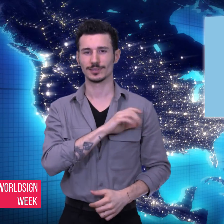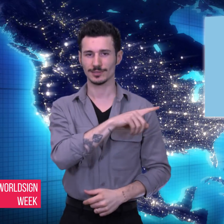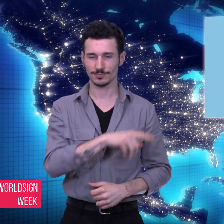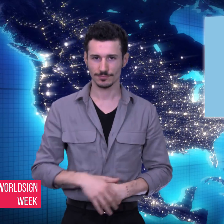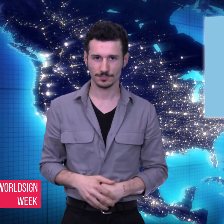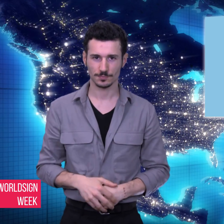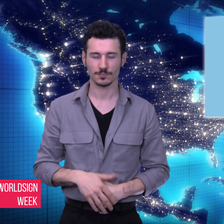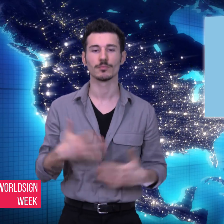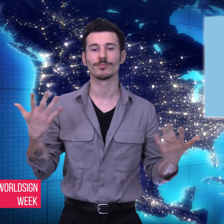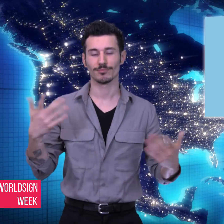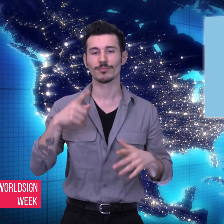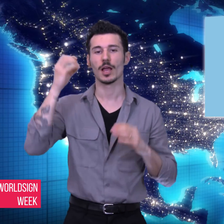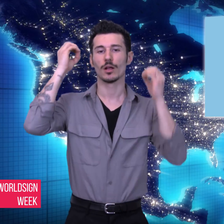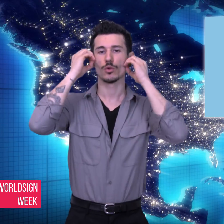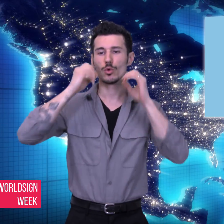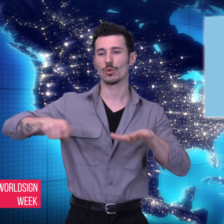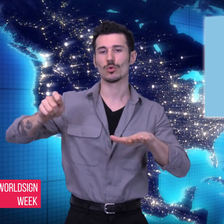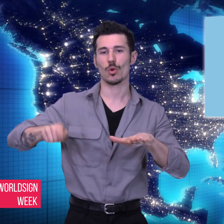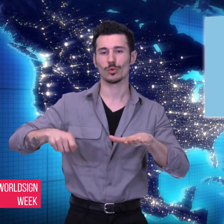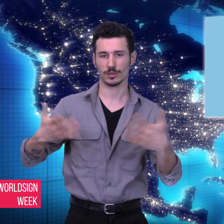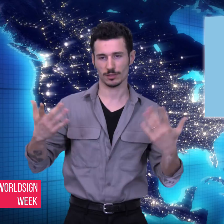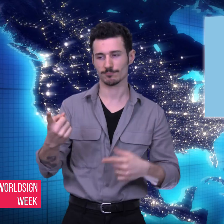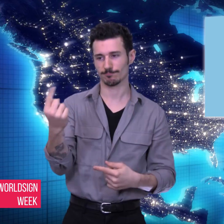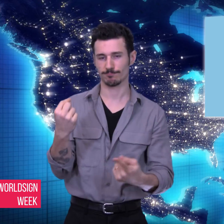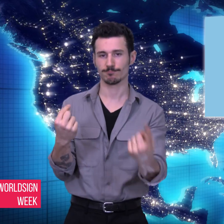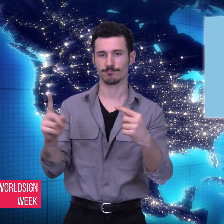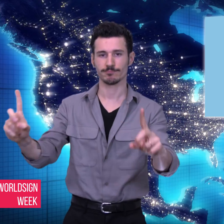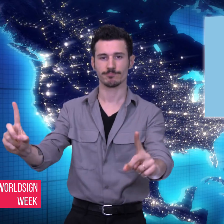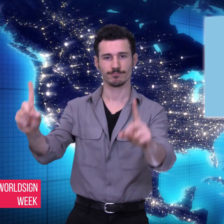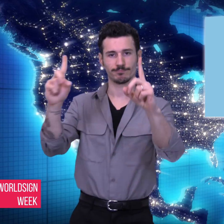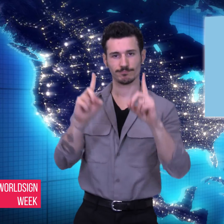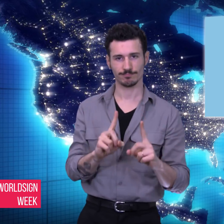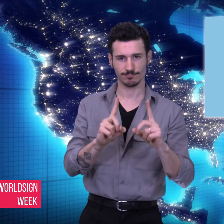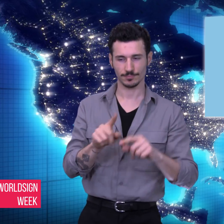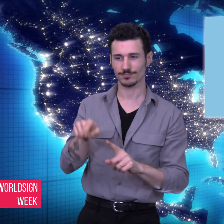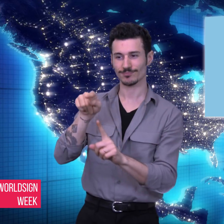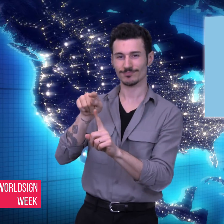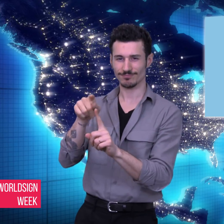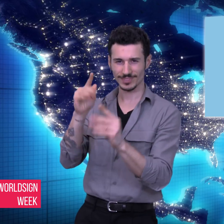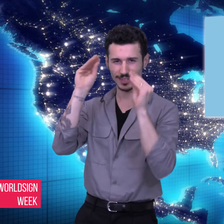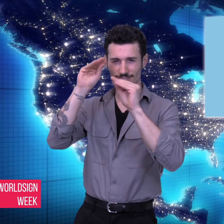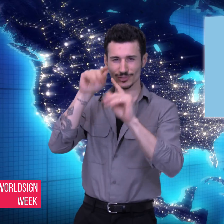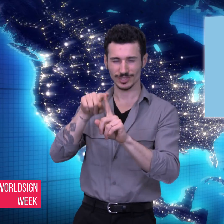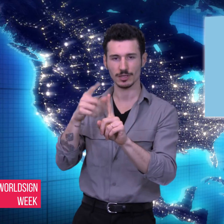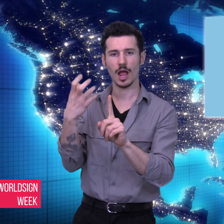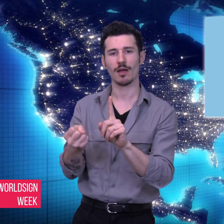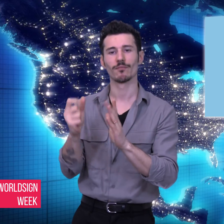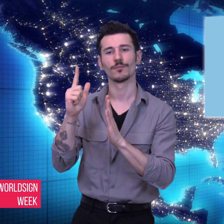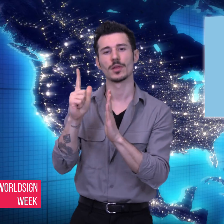In court, Robert’s defence lawyer claimed that Robert’s